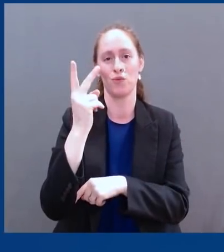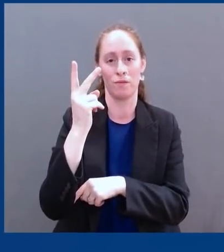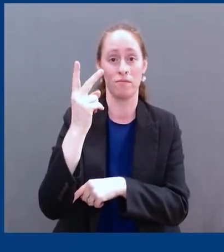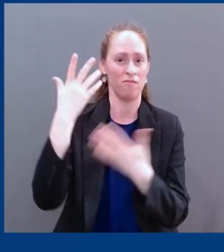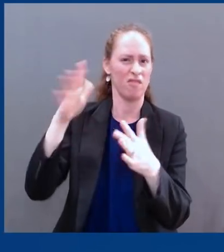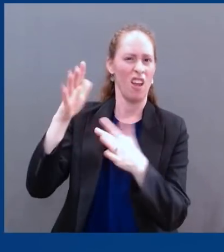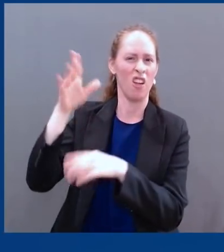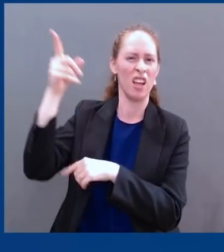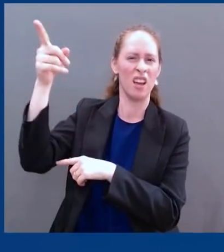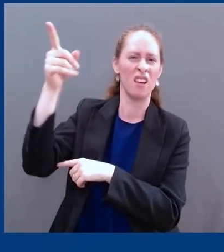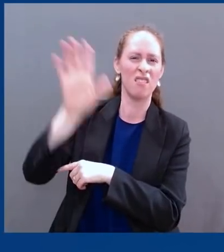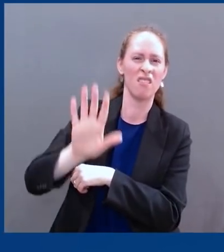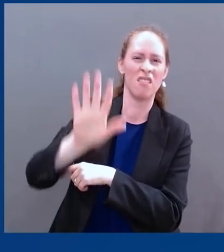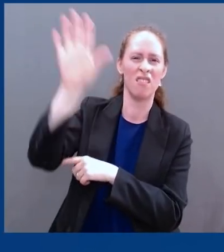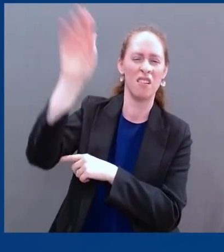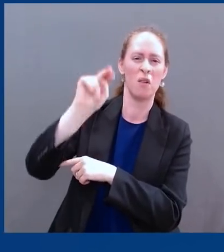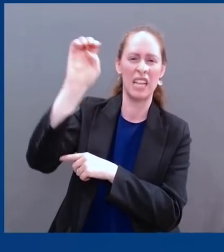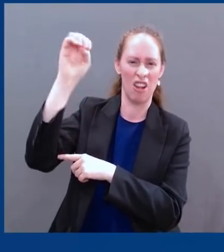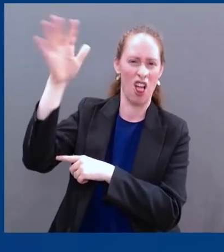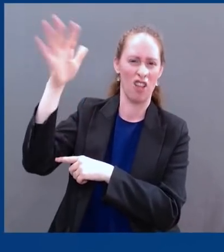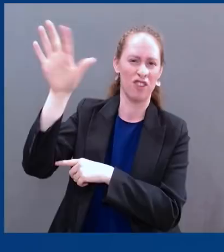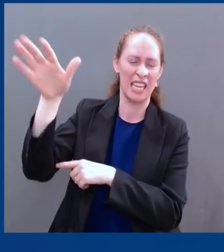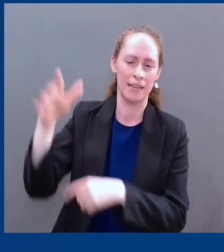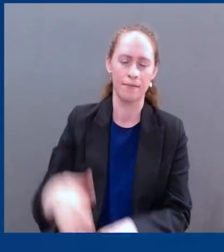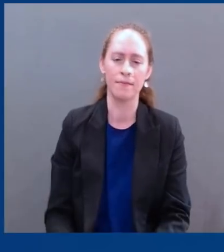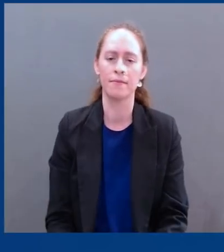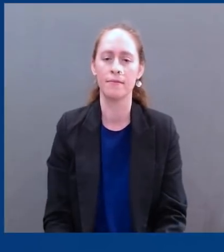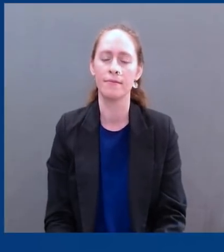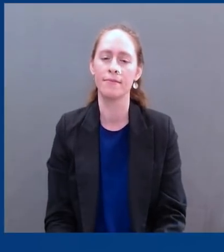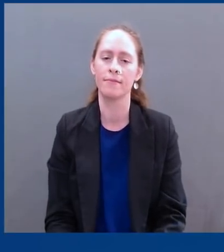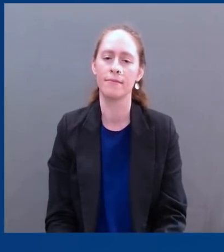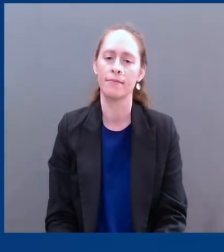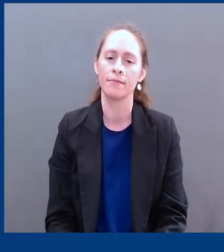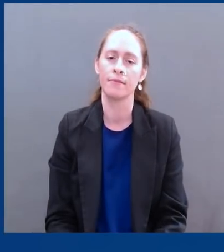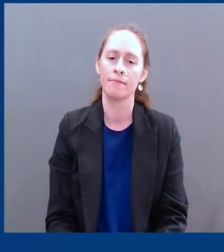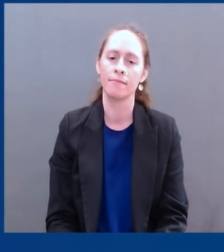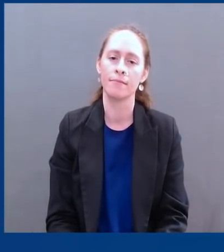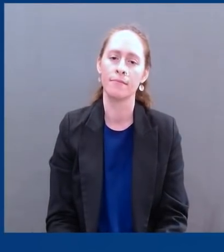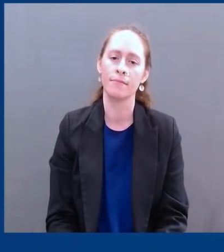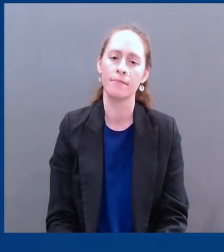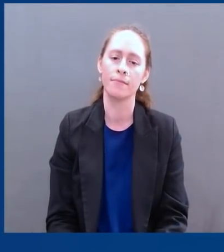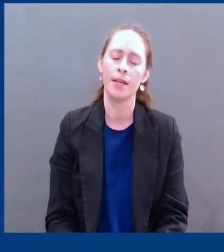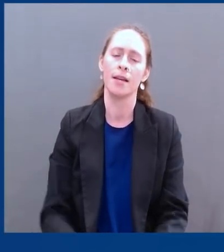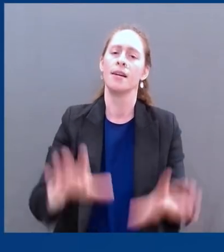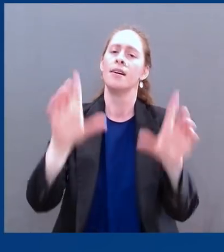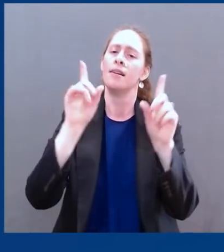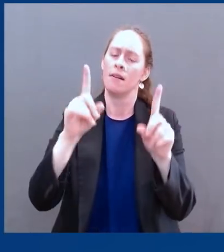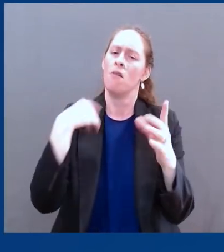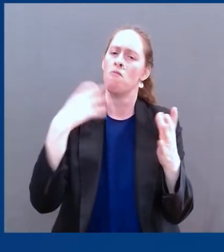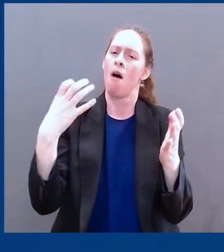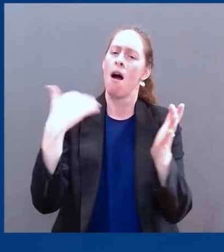In terms of how we're defining our -- and what I will say, though, is -- back to what Jeff and I just spoke about --